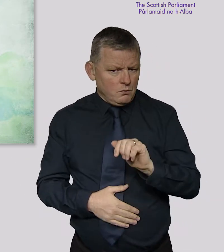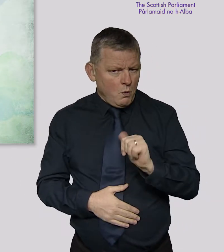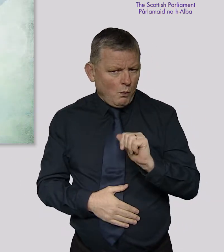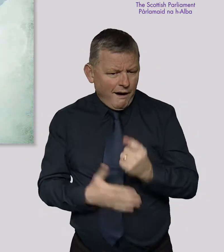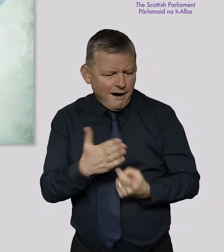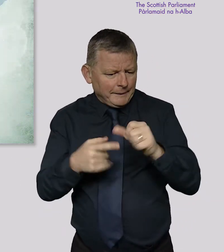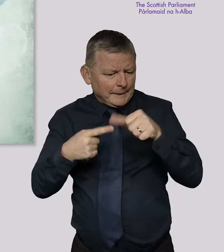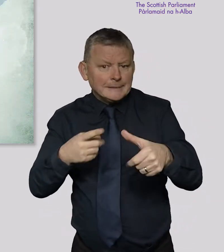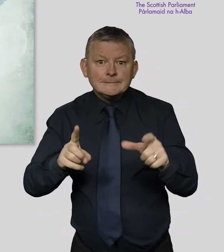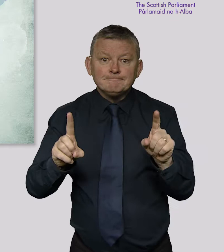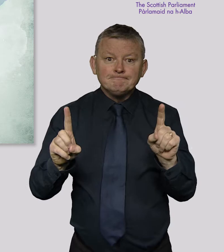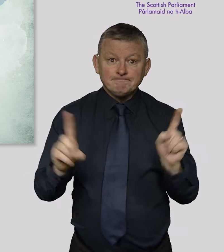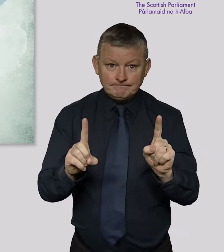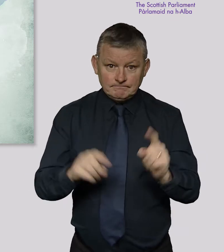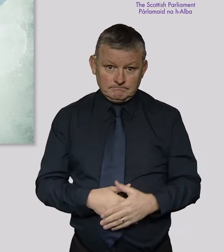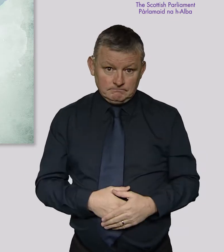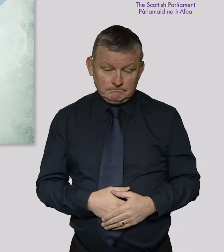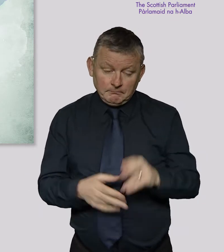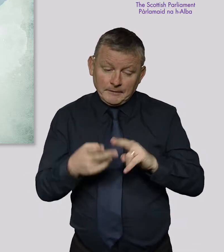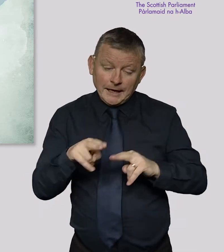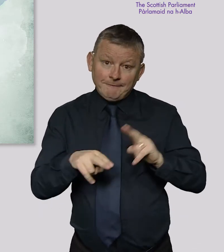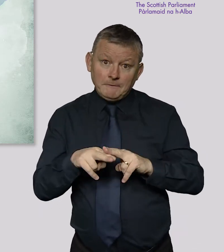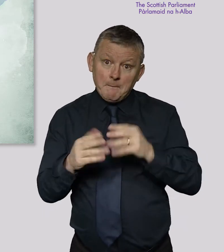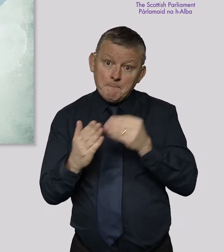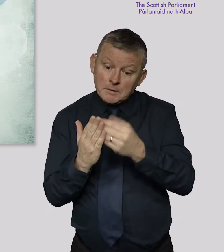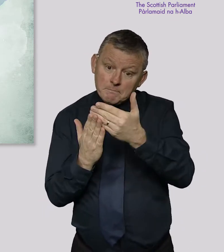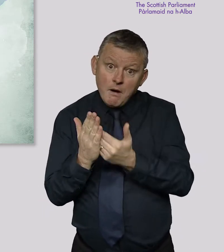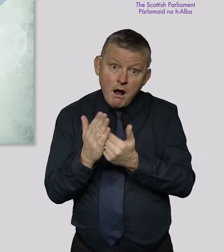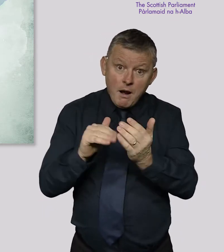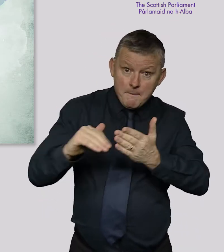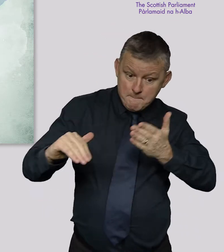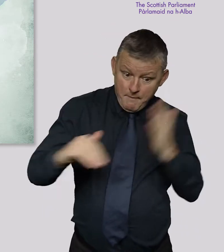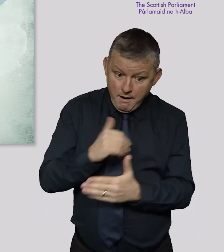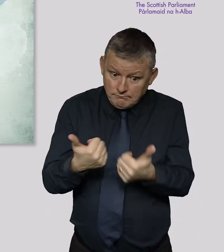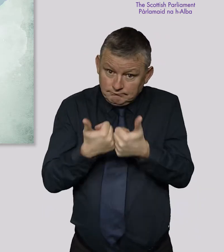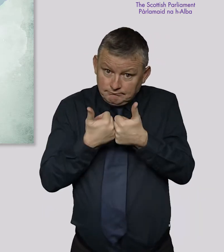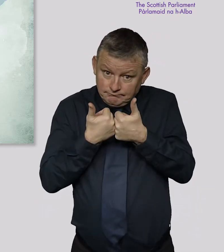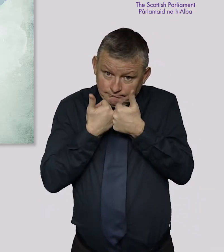What happens next? If the Budget Bill is passed,